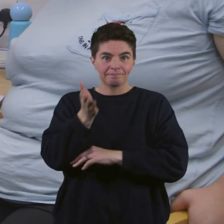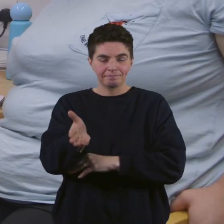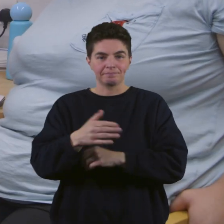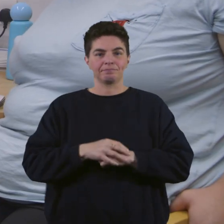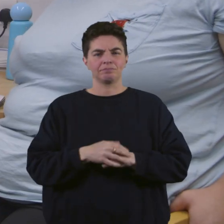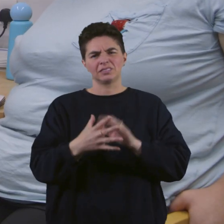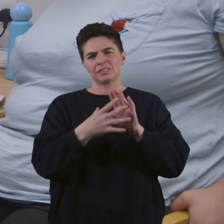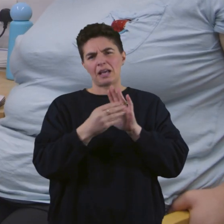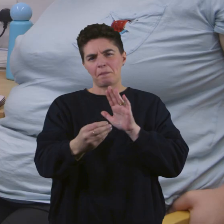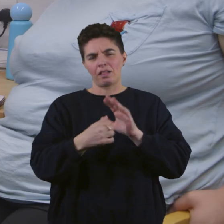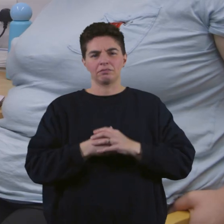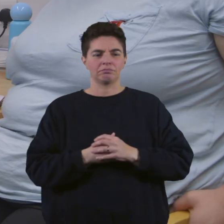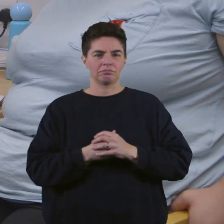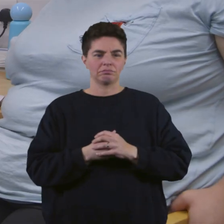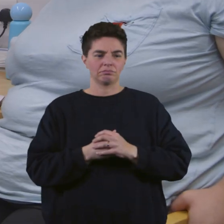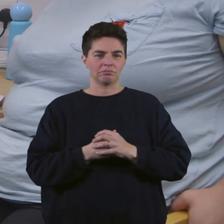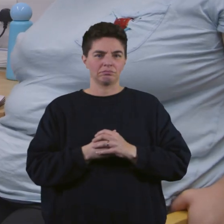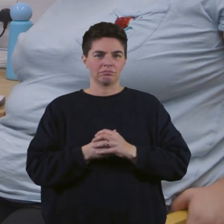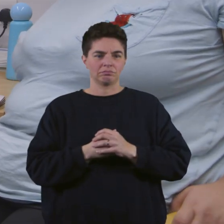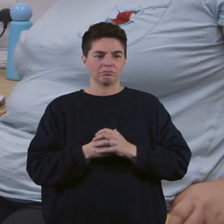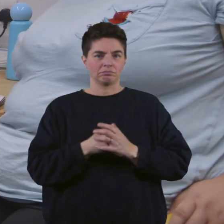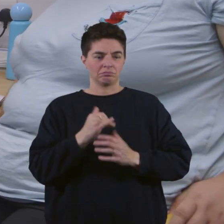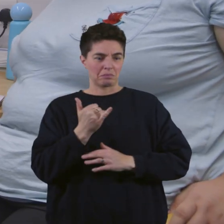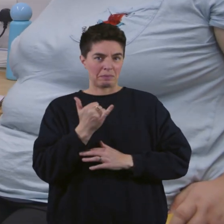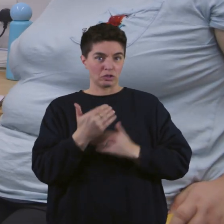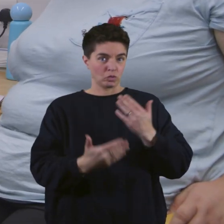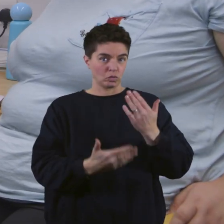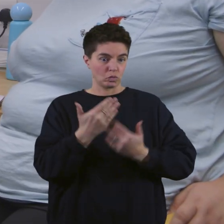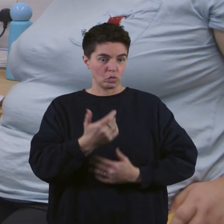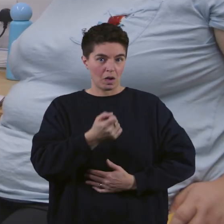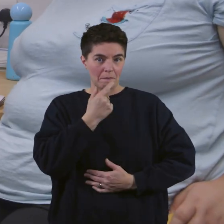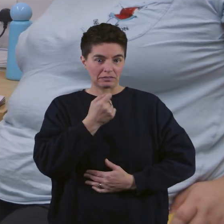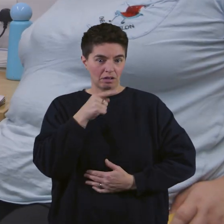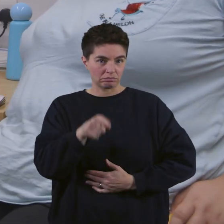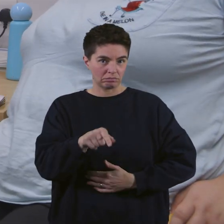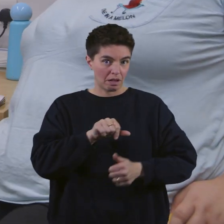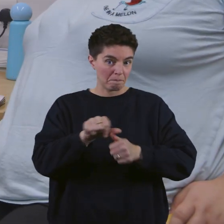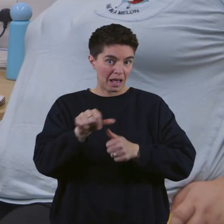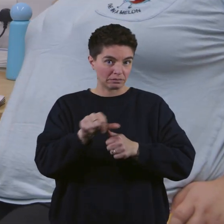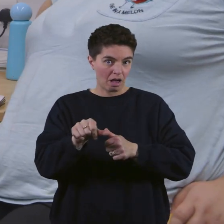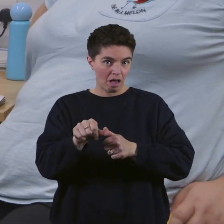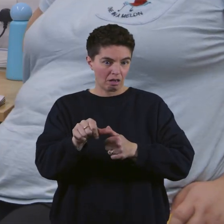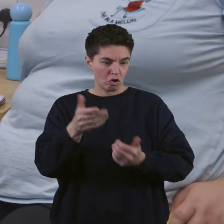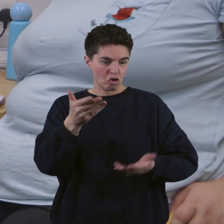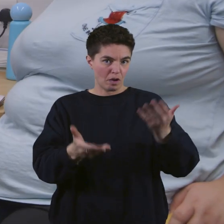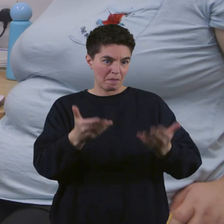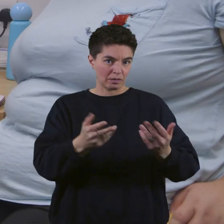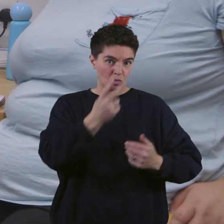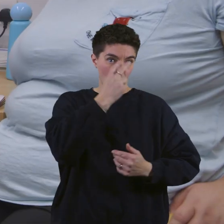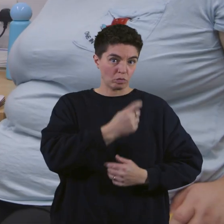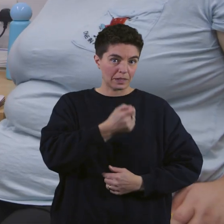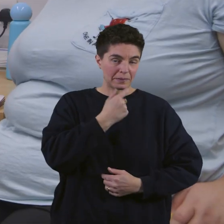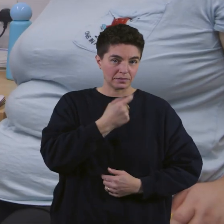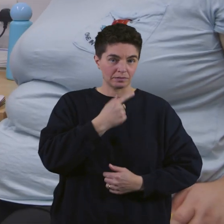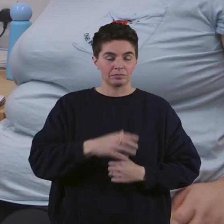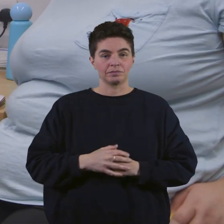For example, finding out if a new medicine is better than the one we are using now.